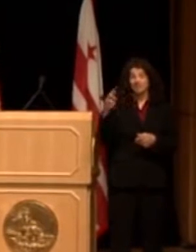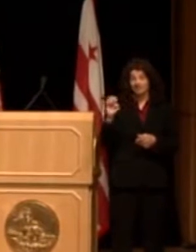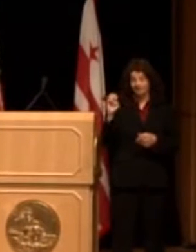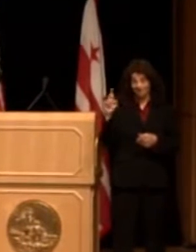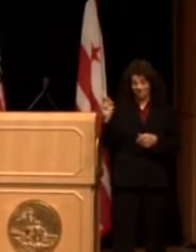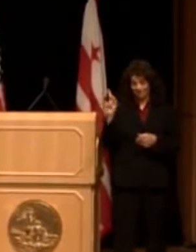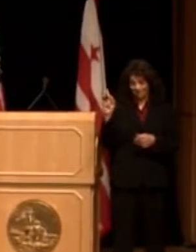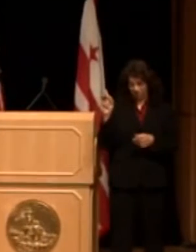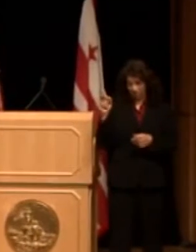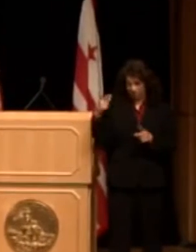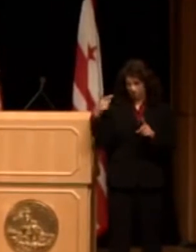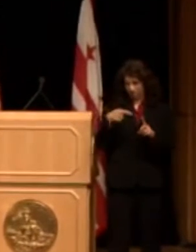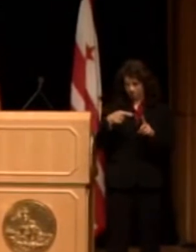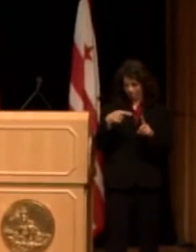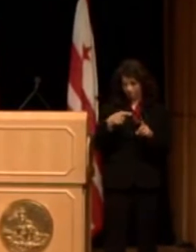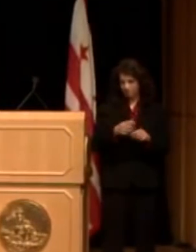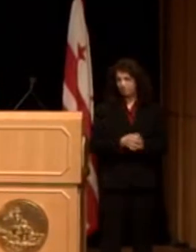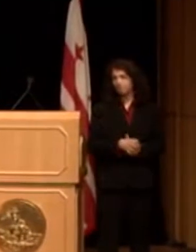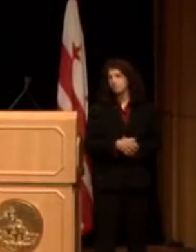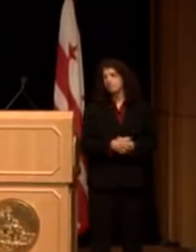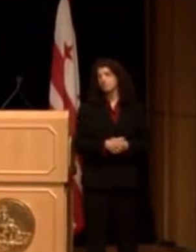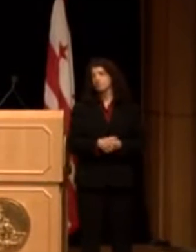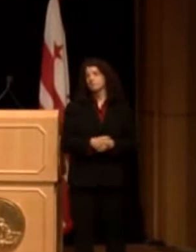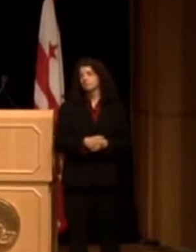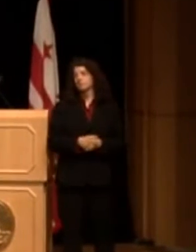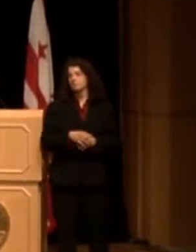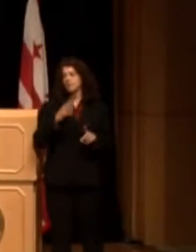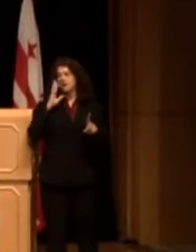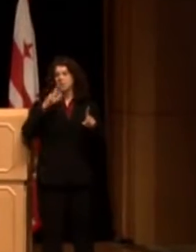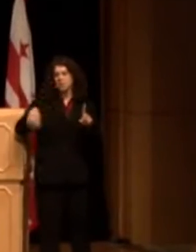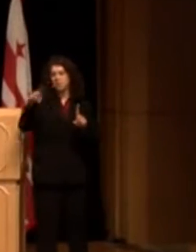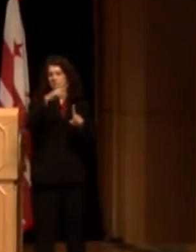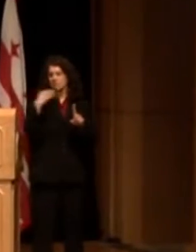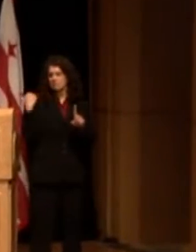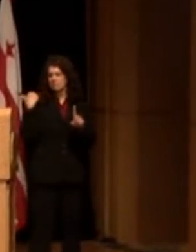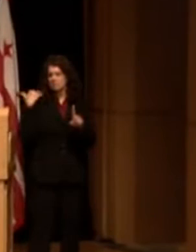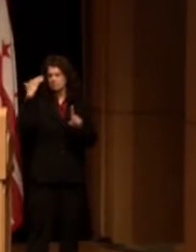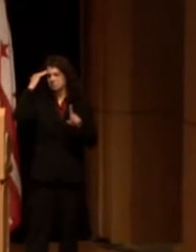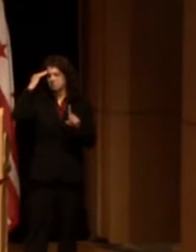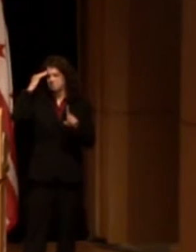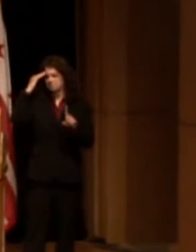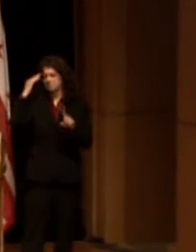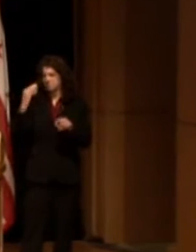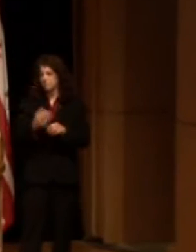BEFORE AND IF YOU HAVEN'T THIS WILL BE YOUR FIRST TIME, I GOT THREE JOBS. I HAVE THREE THINGS I'M SUPPOSED